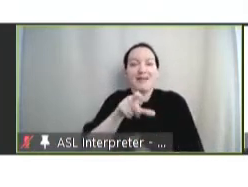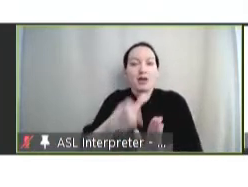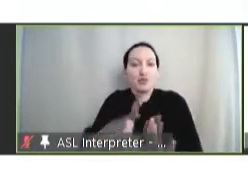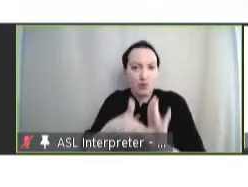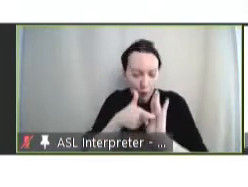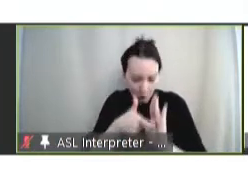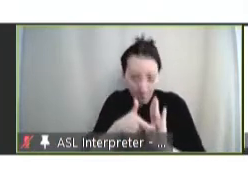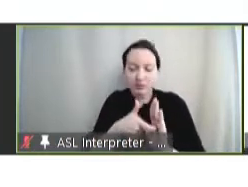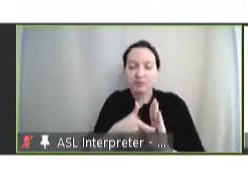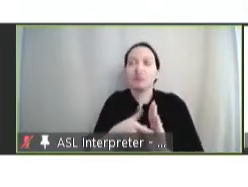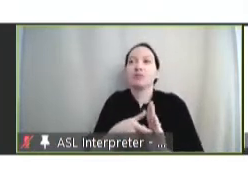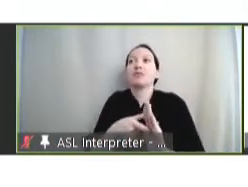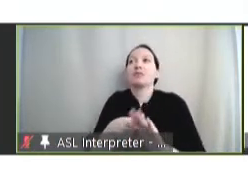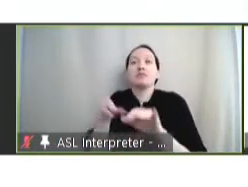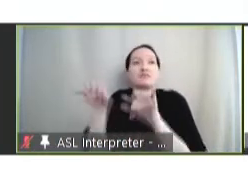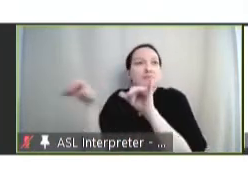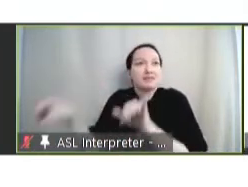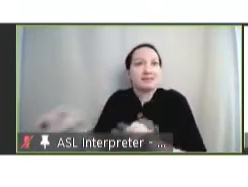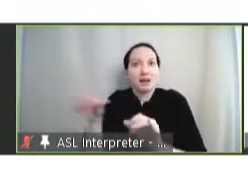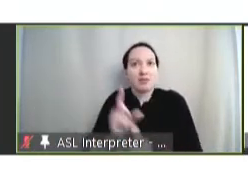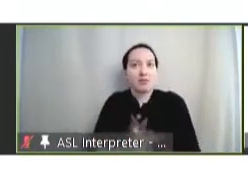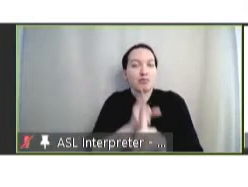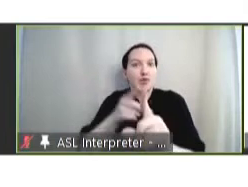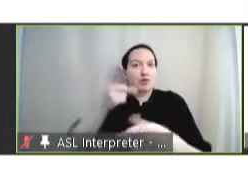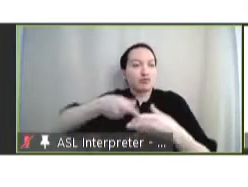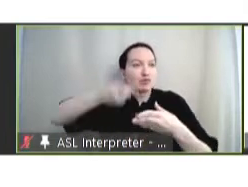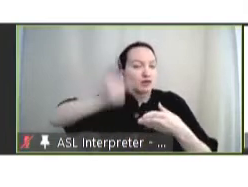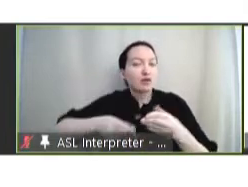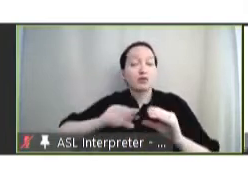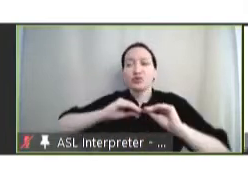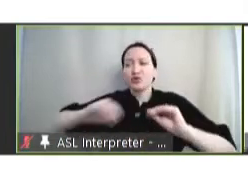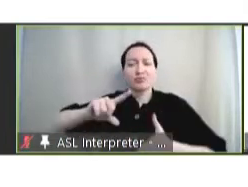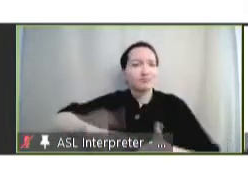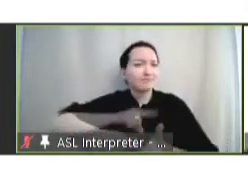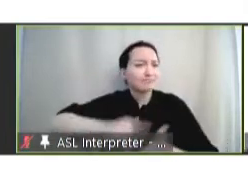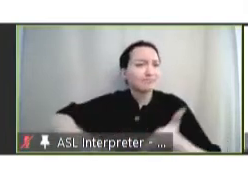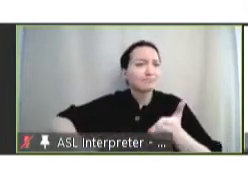achieve the same objective result without discrimination on the basis of race, color,